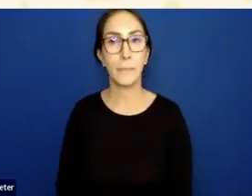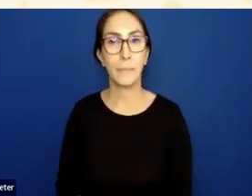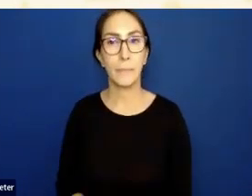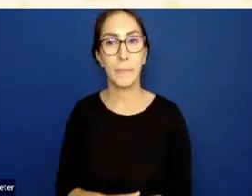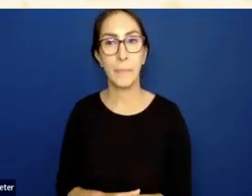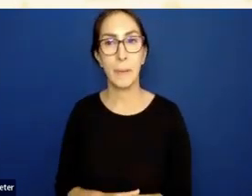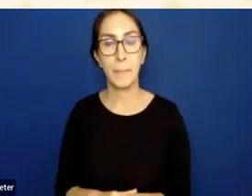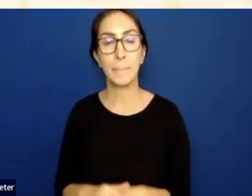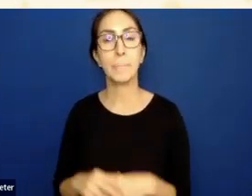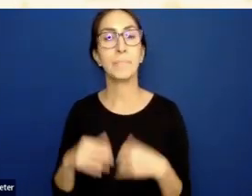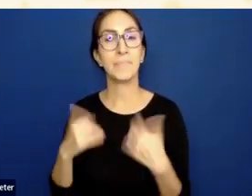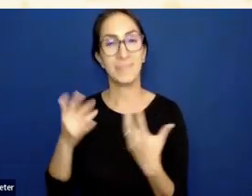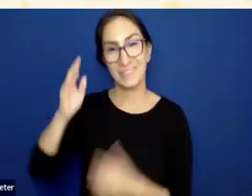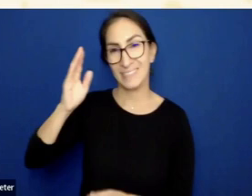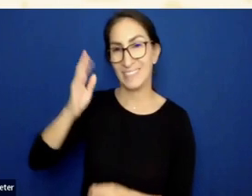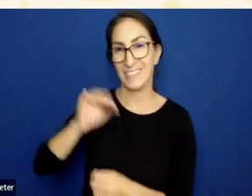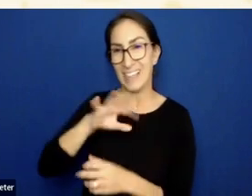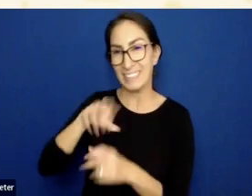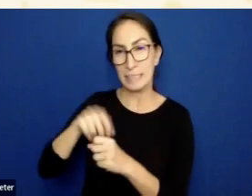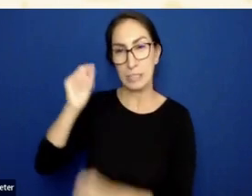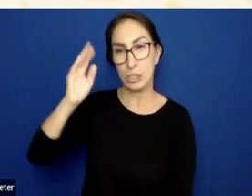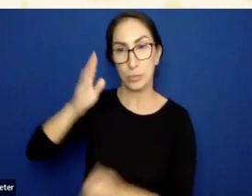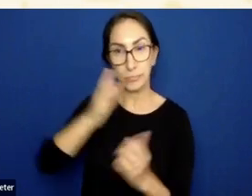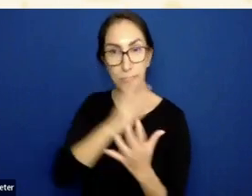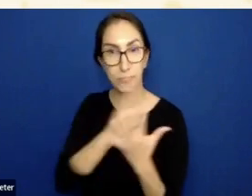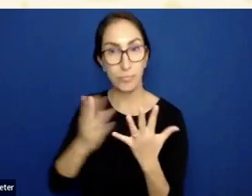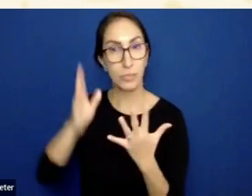the presentation is the priority, clear context.